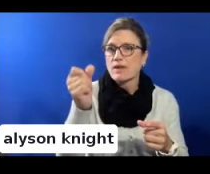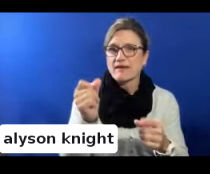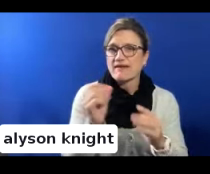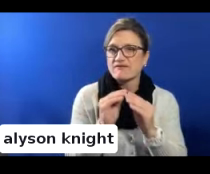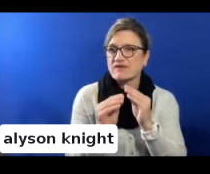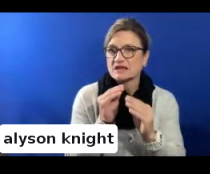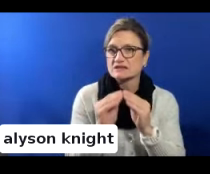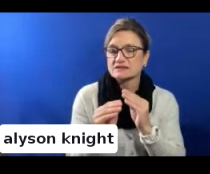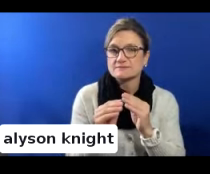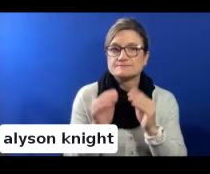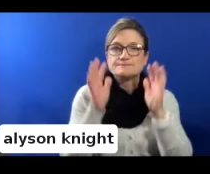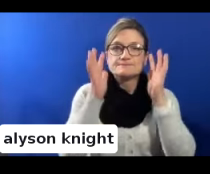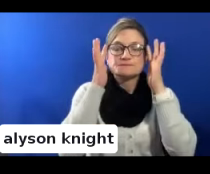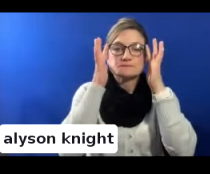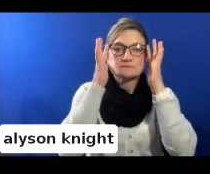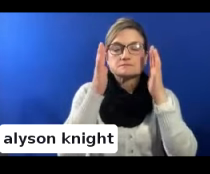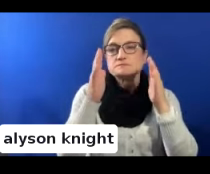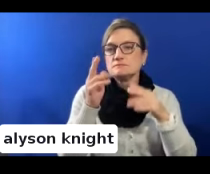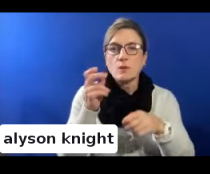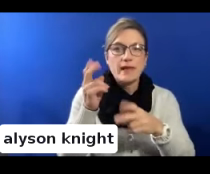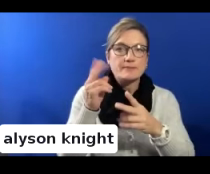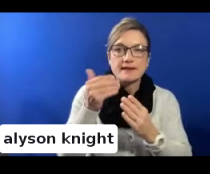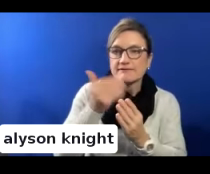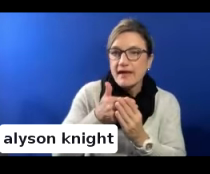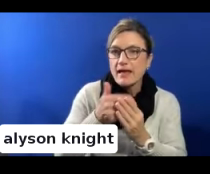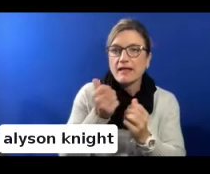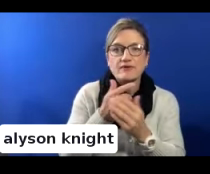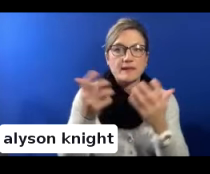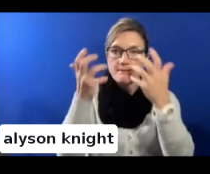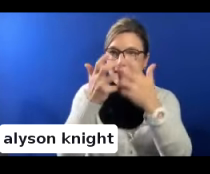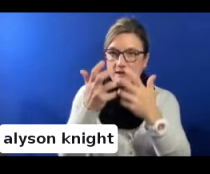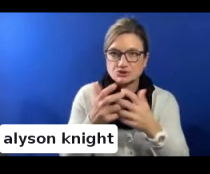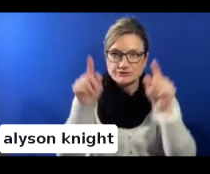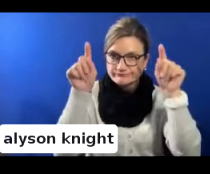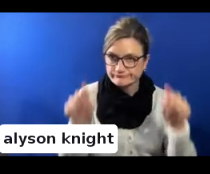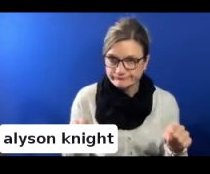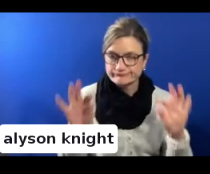The file gets updated, and everything matches and the balance remaining is zero.